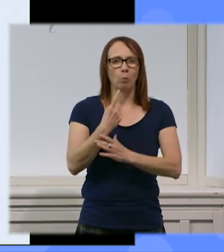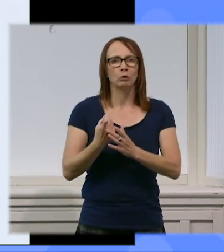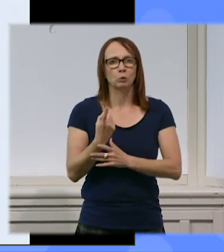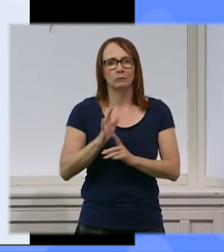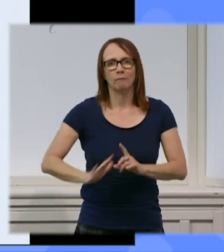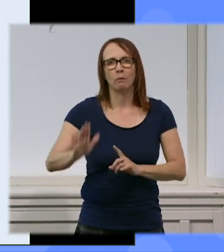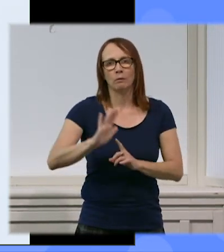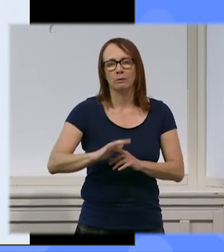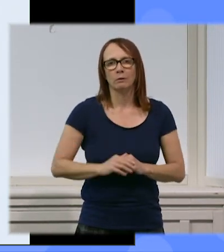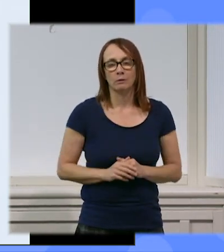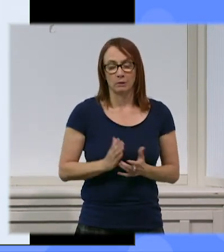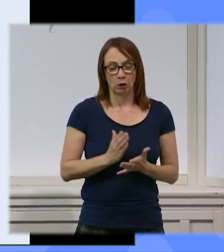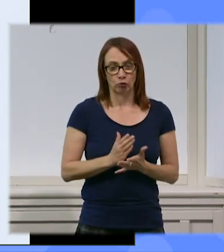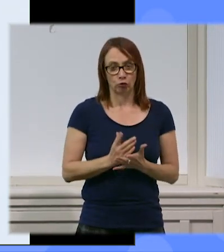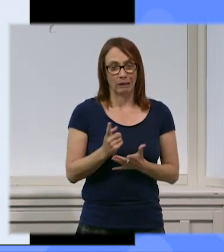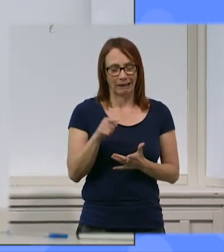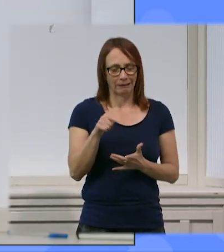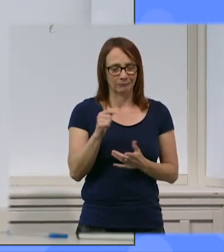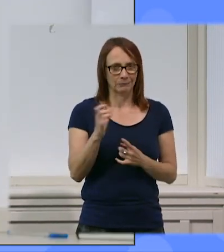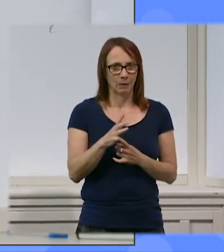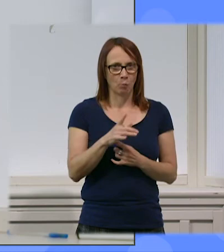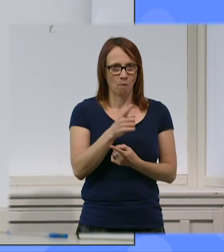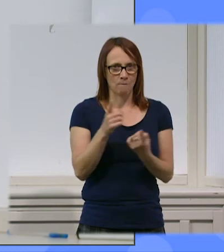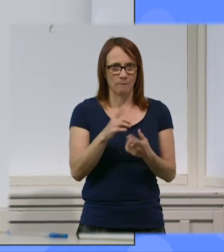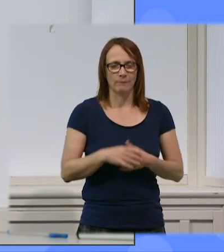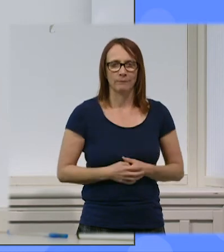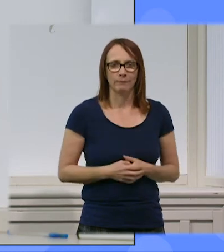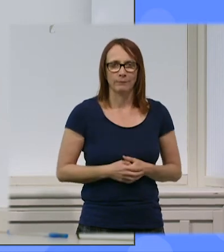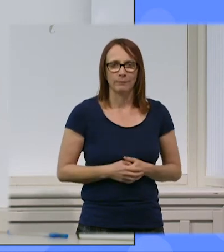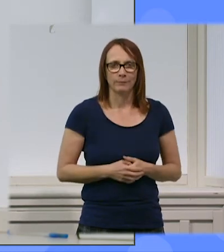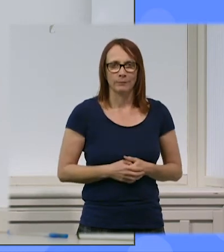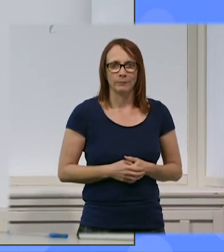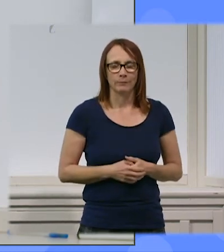runs through the assembly now although this is traditionally how sustainability